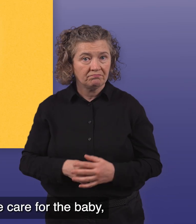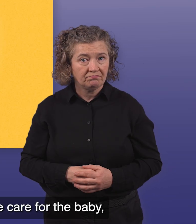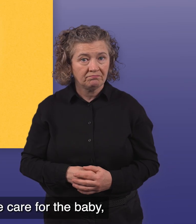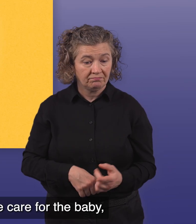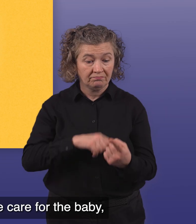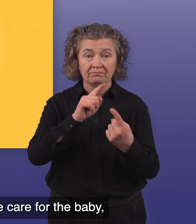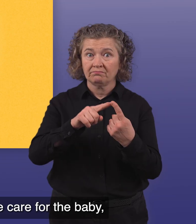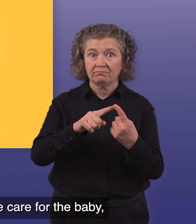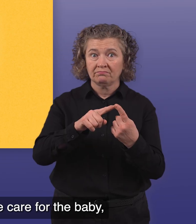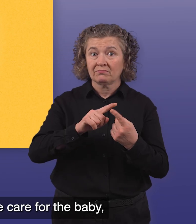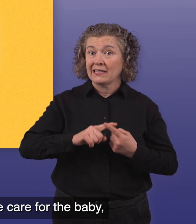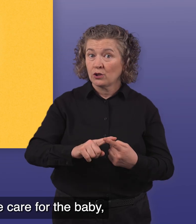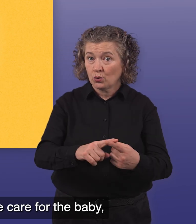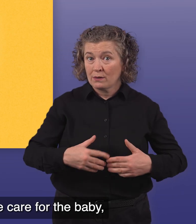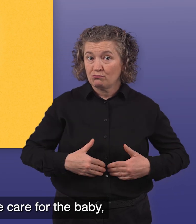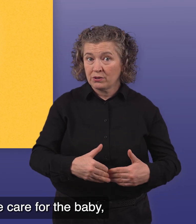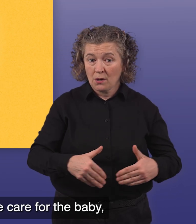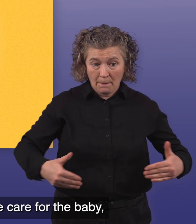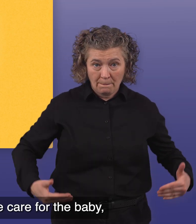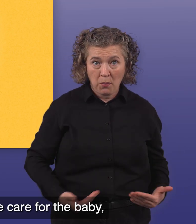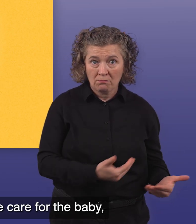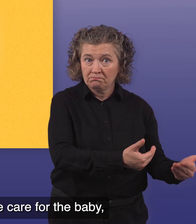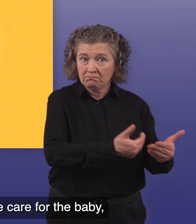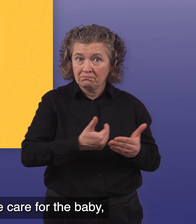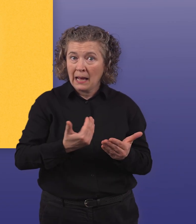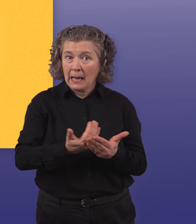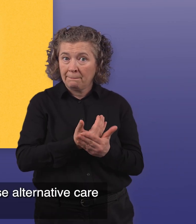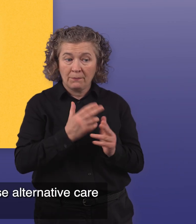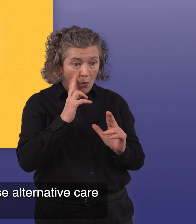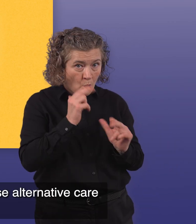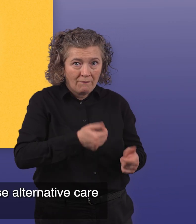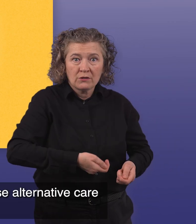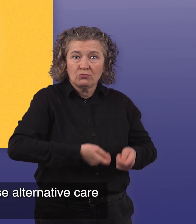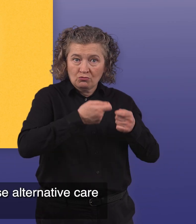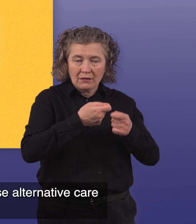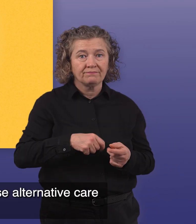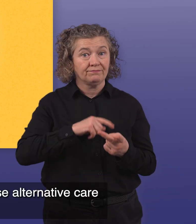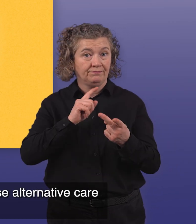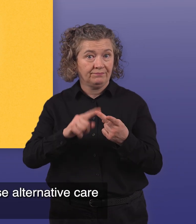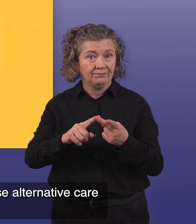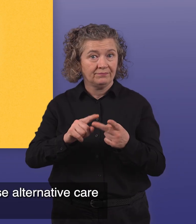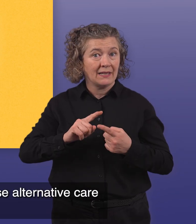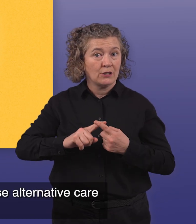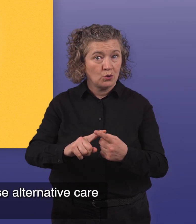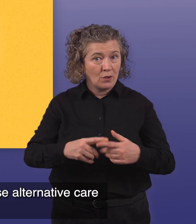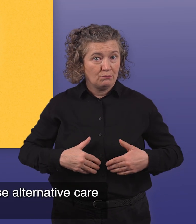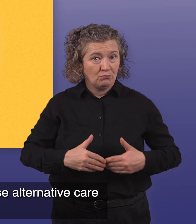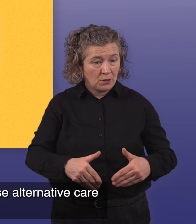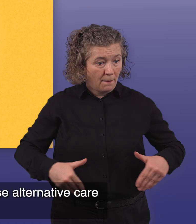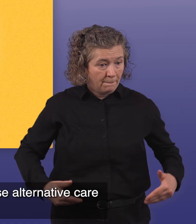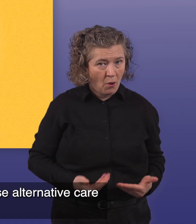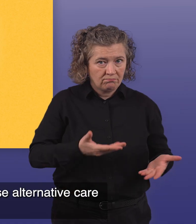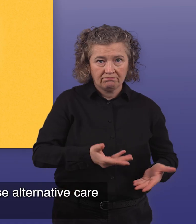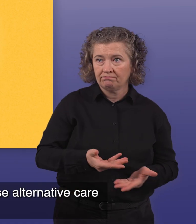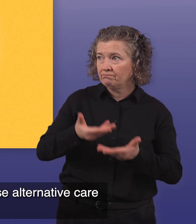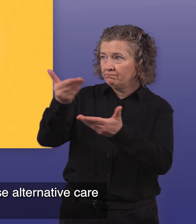continue the pregnancy and provide care for the baby, continue the pregnancy and choose alternative care arrangements,